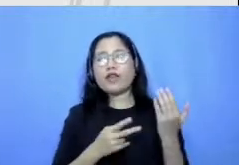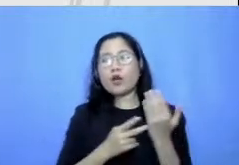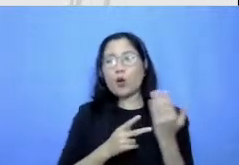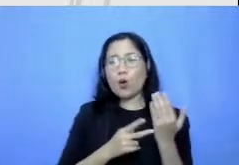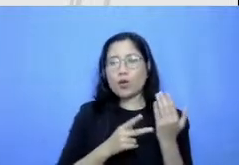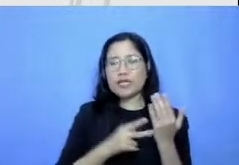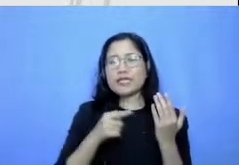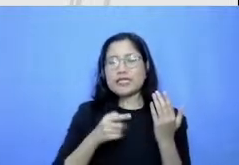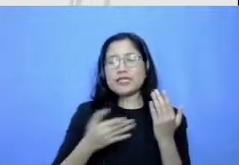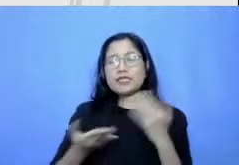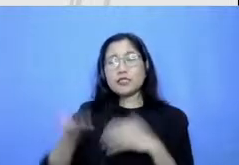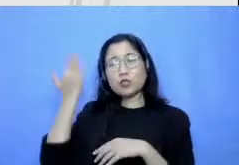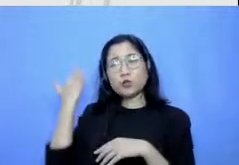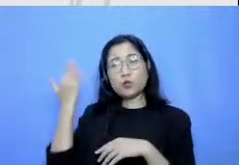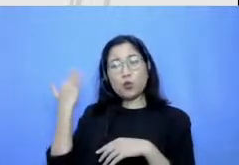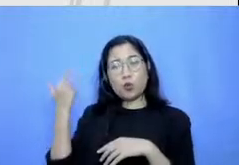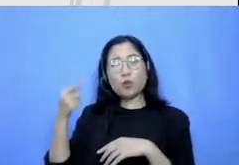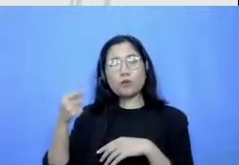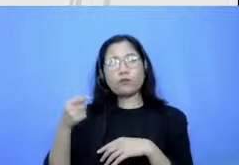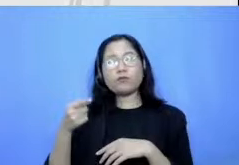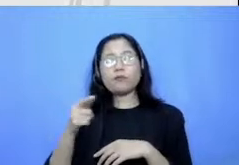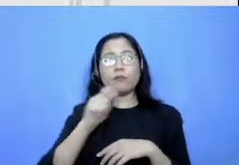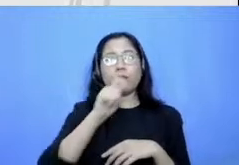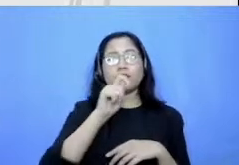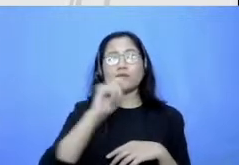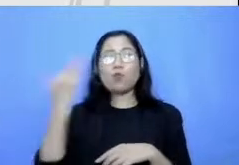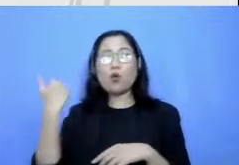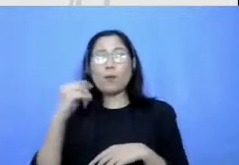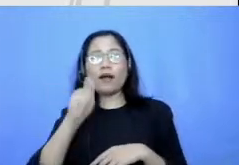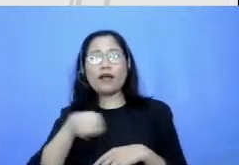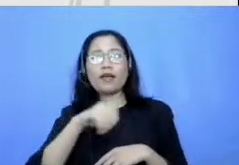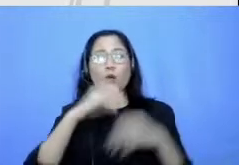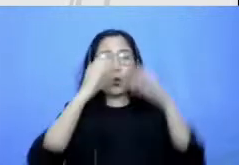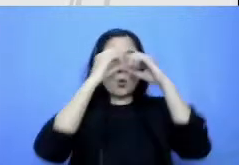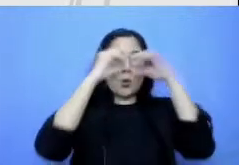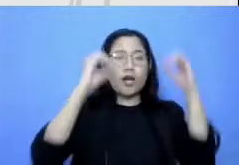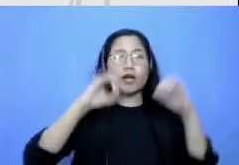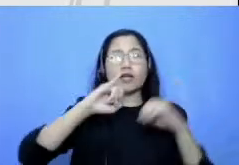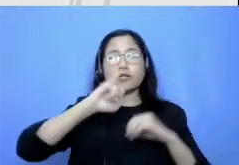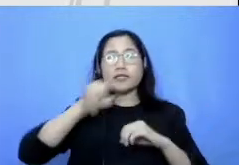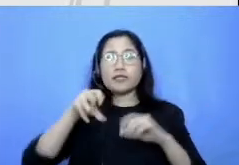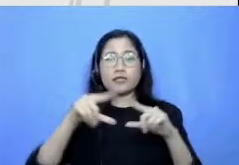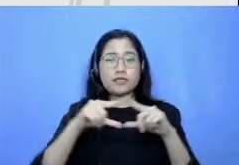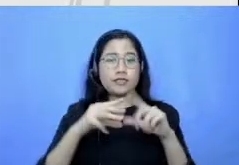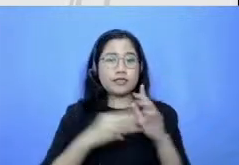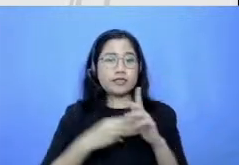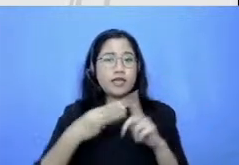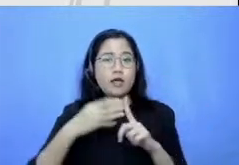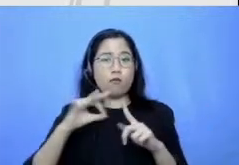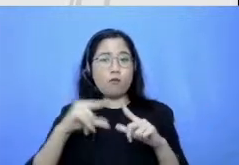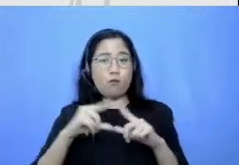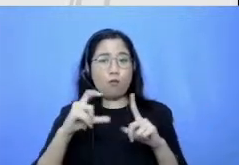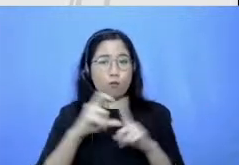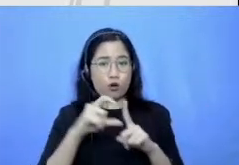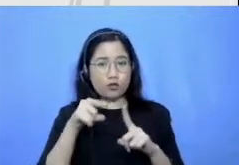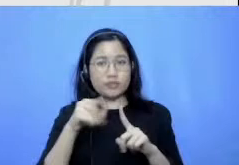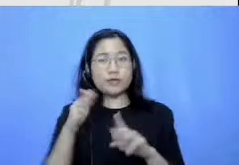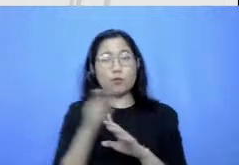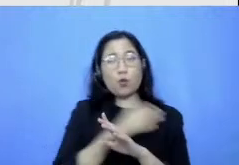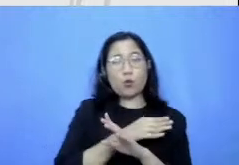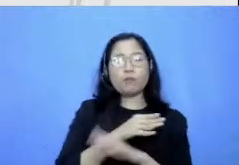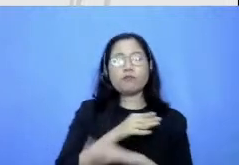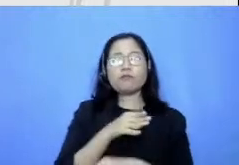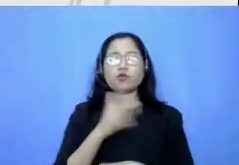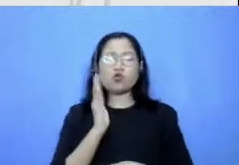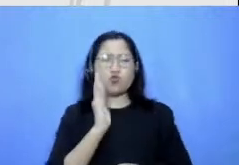I use the Google Jamboree t-shirt Come on, let's go up one level from this m